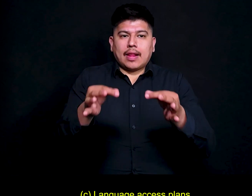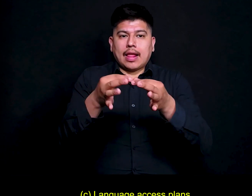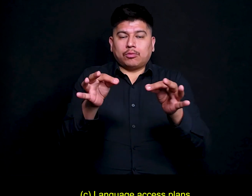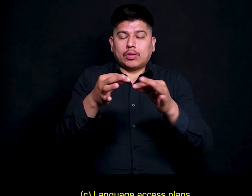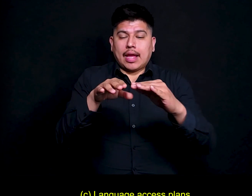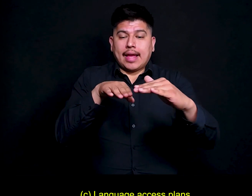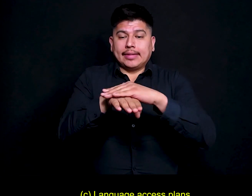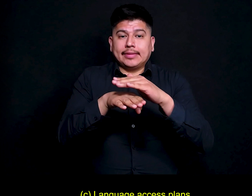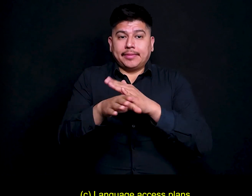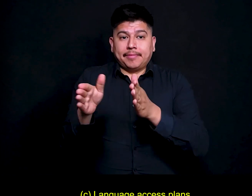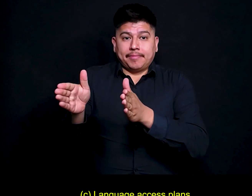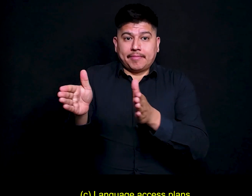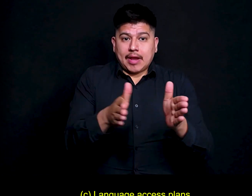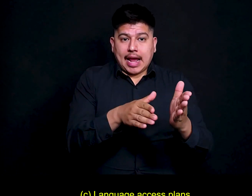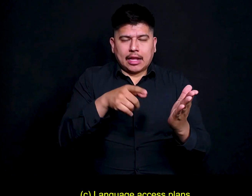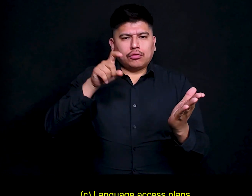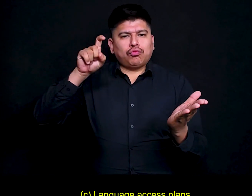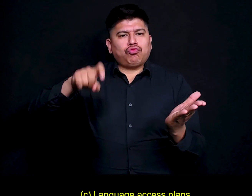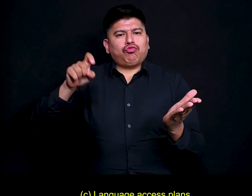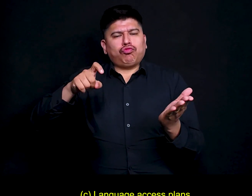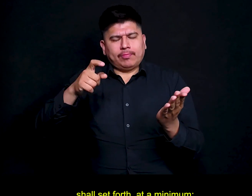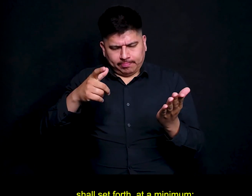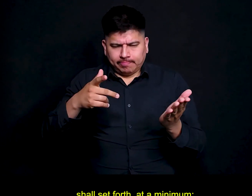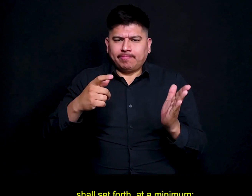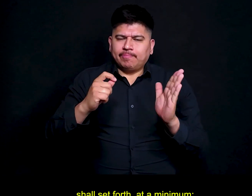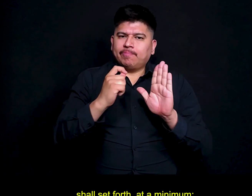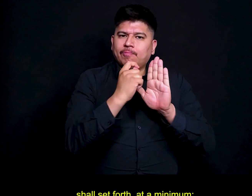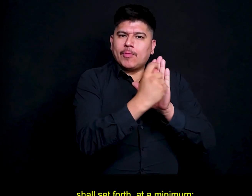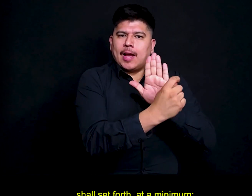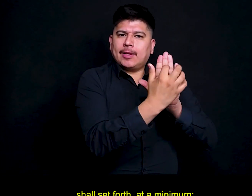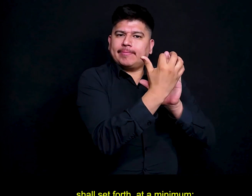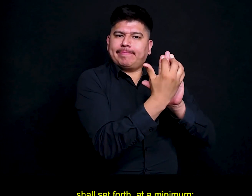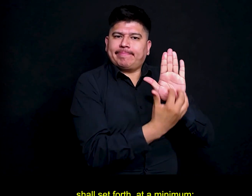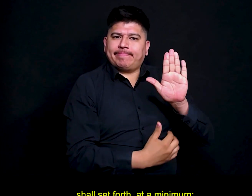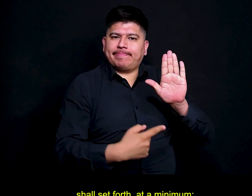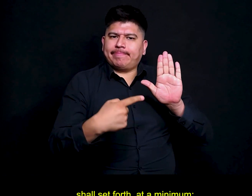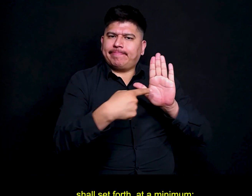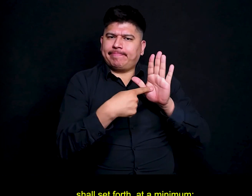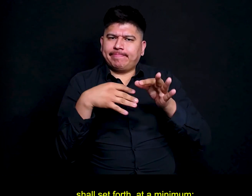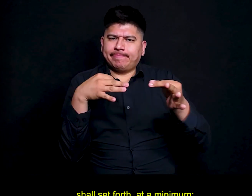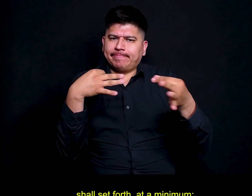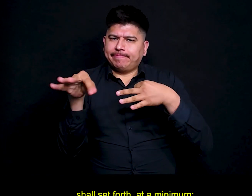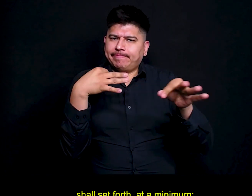(c) Language access plans shall set forth, at a minimum: